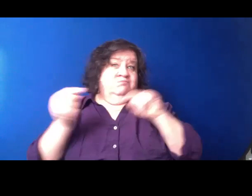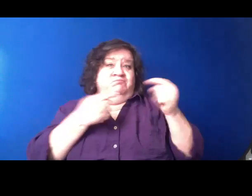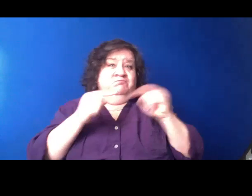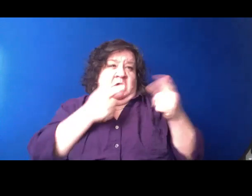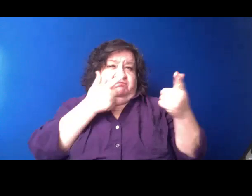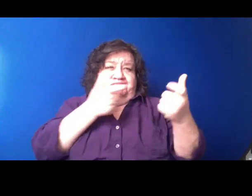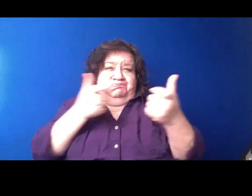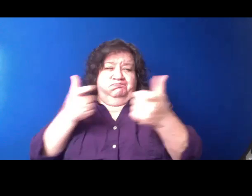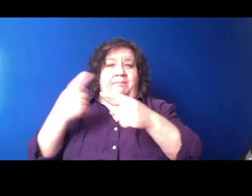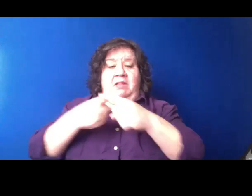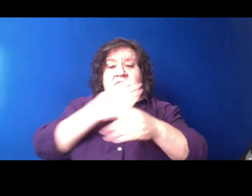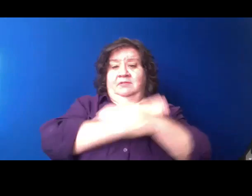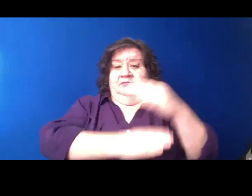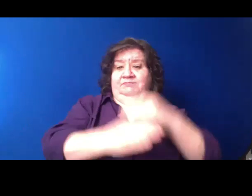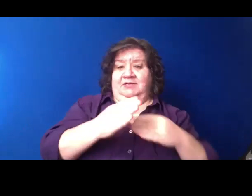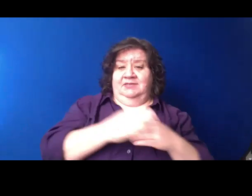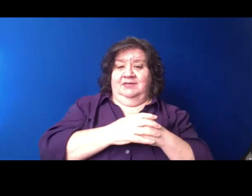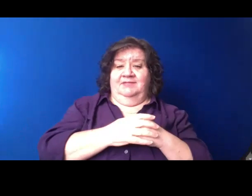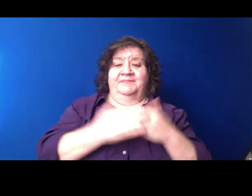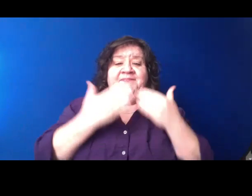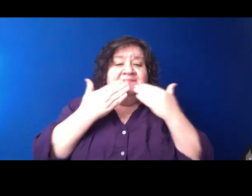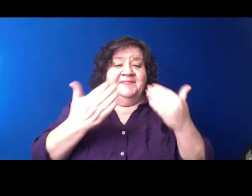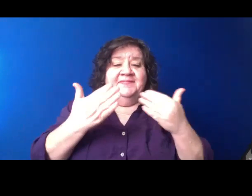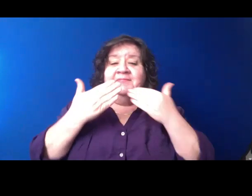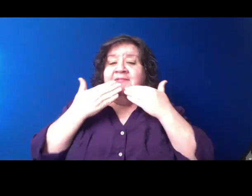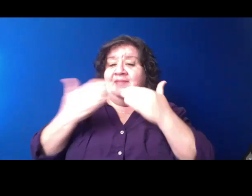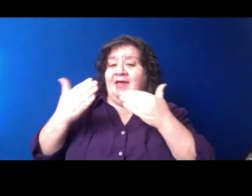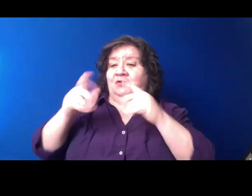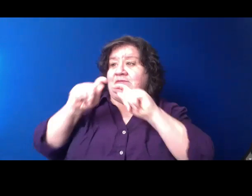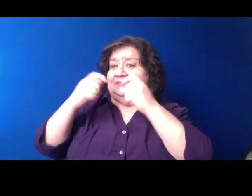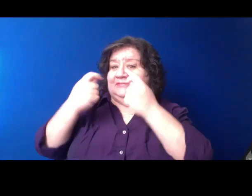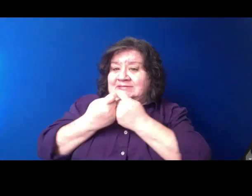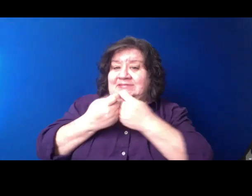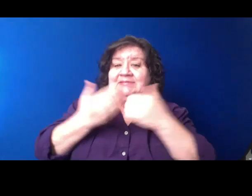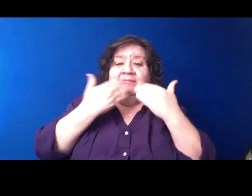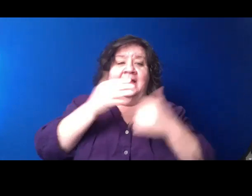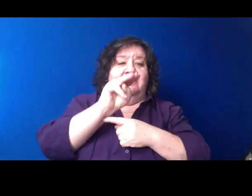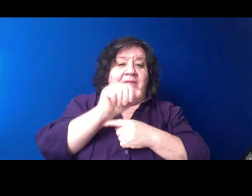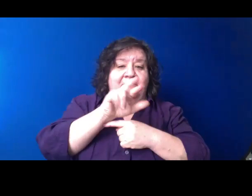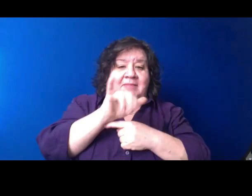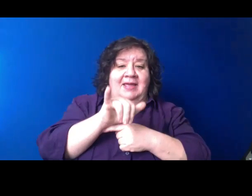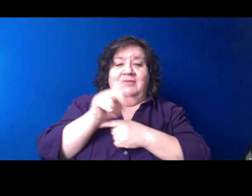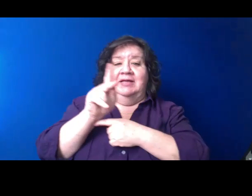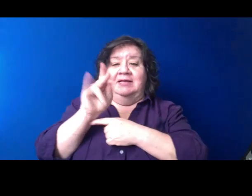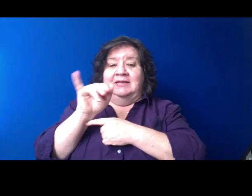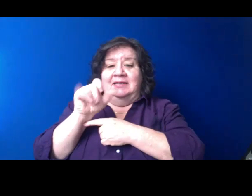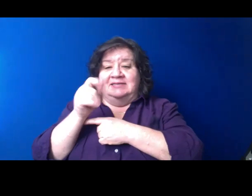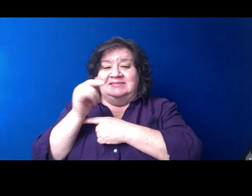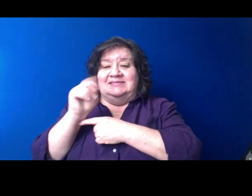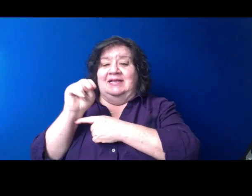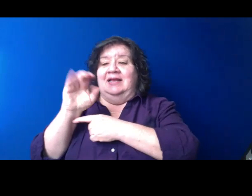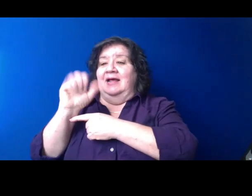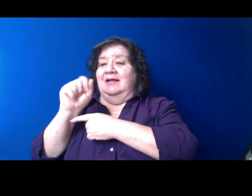joining me today it was a very interesting session together thanks very much thank you